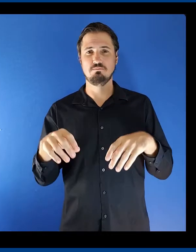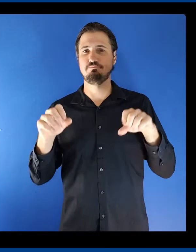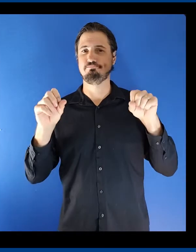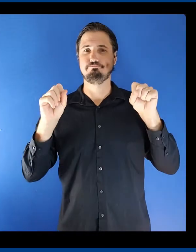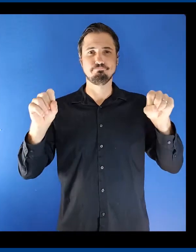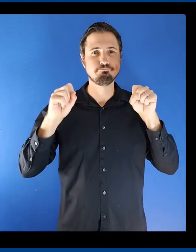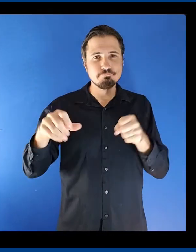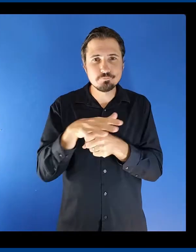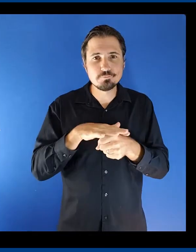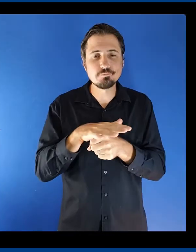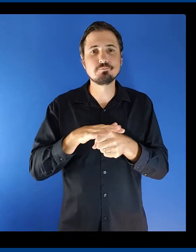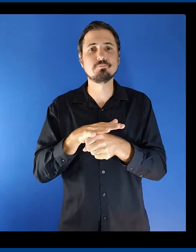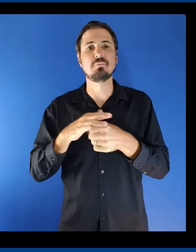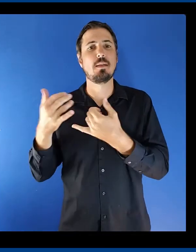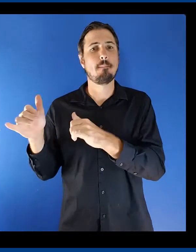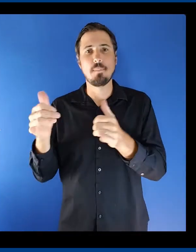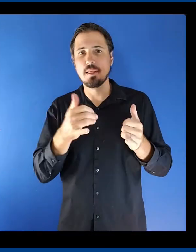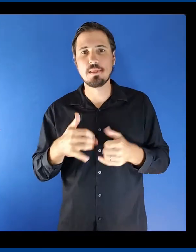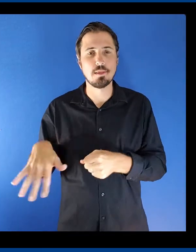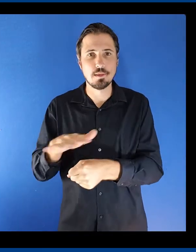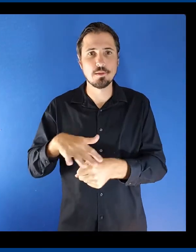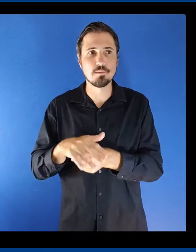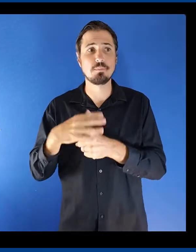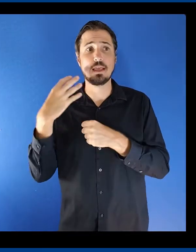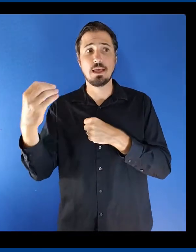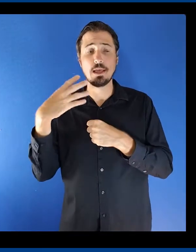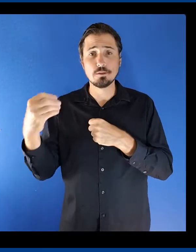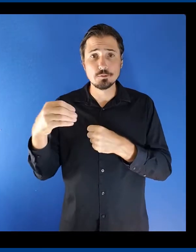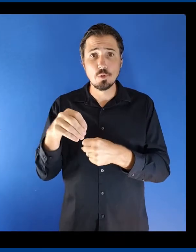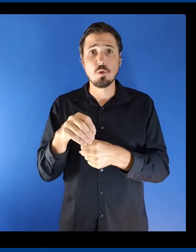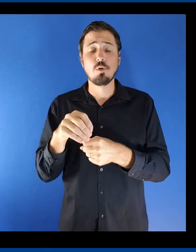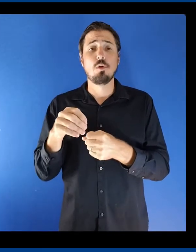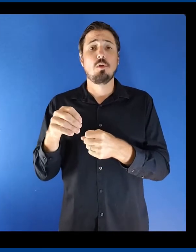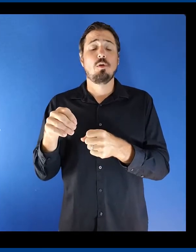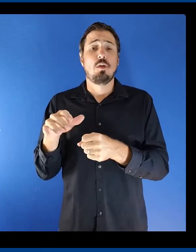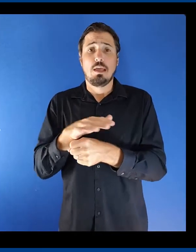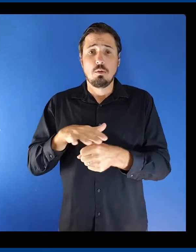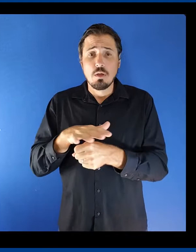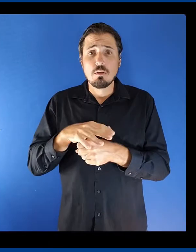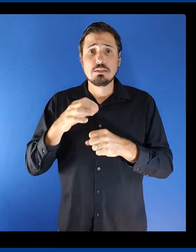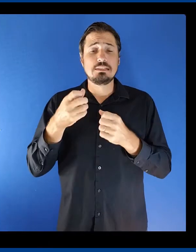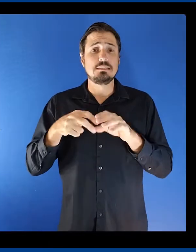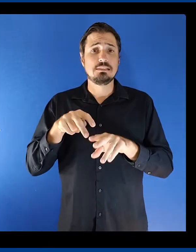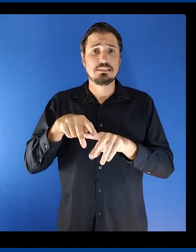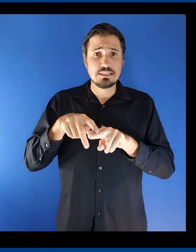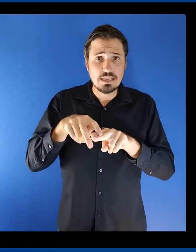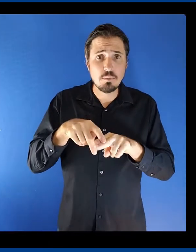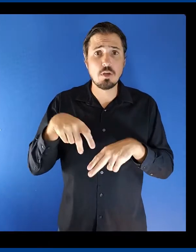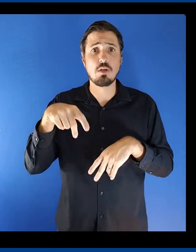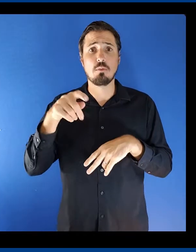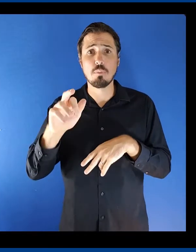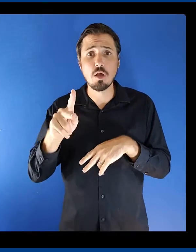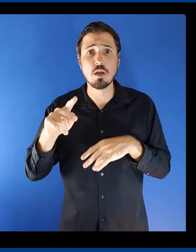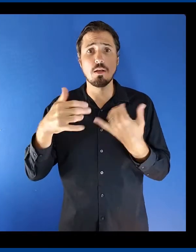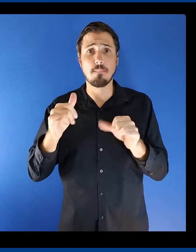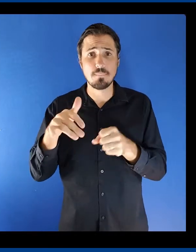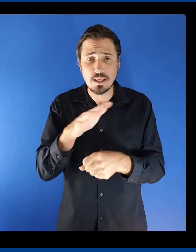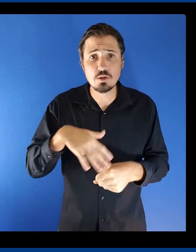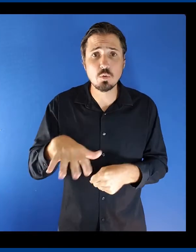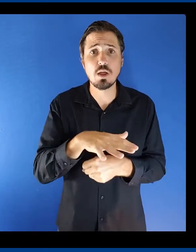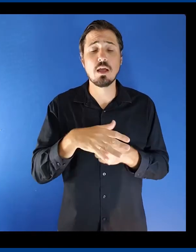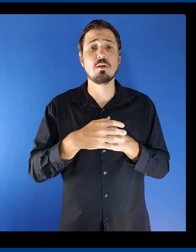Outdoor spaces, including playgrounds, skate parks, parks and playgrounds. Just like our beach rule,